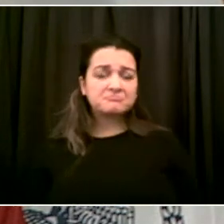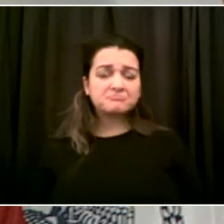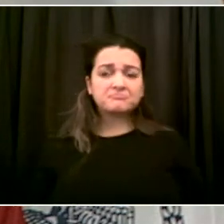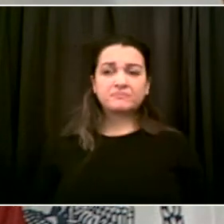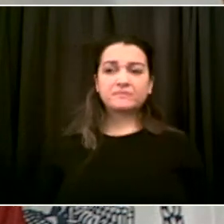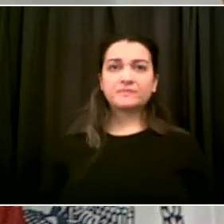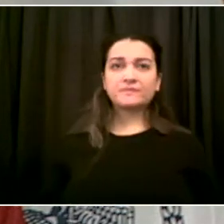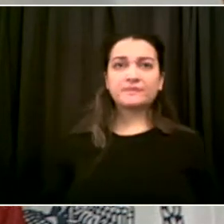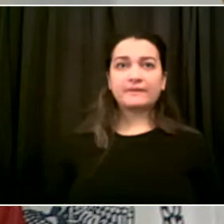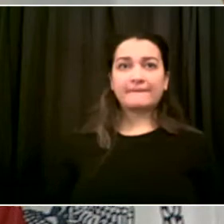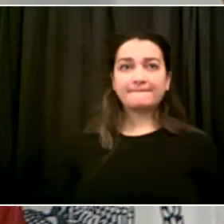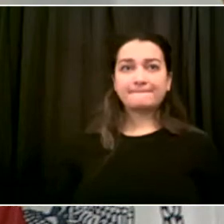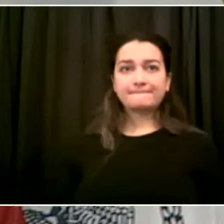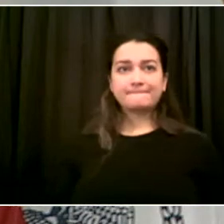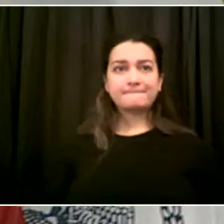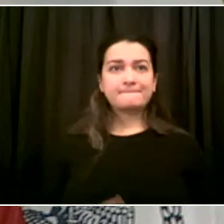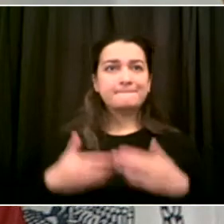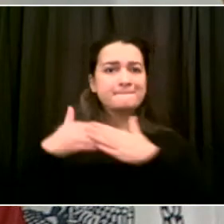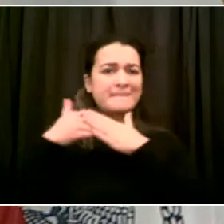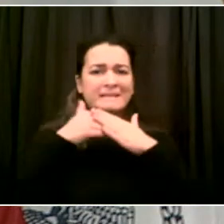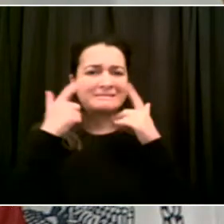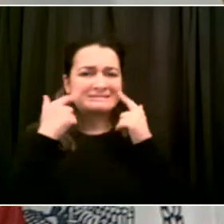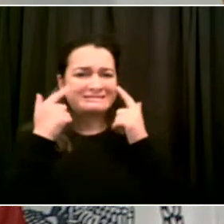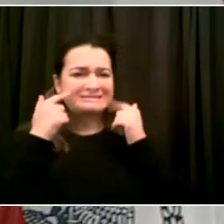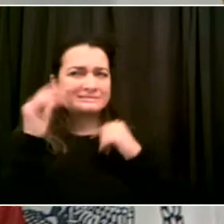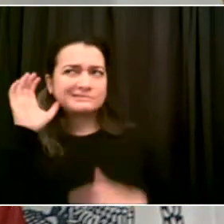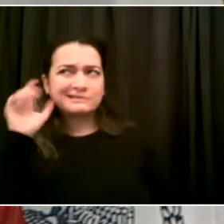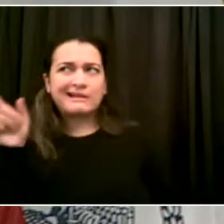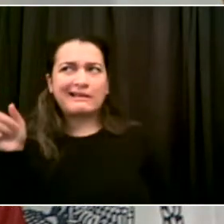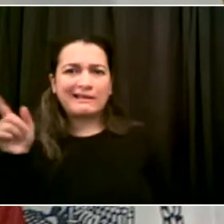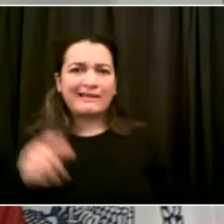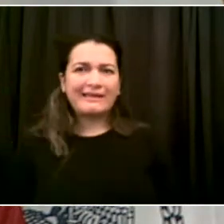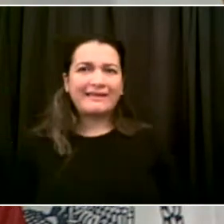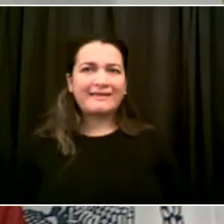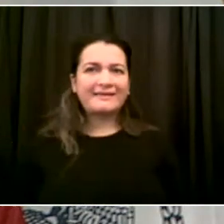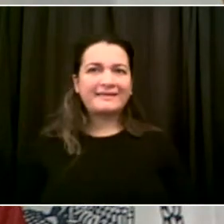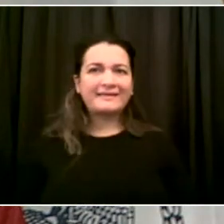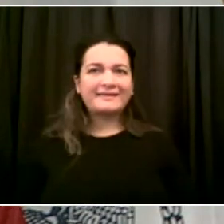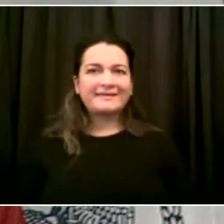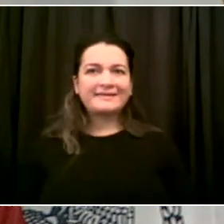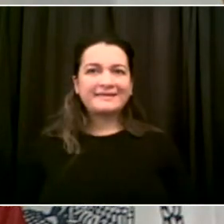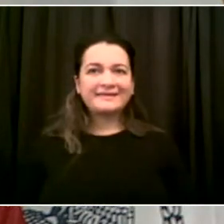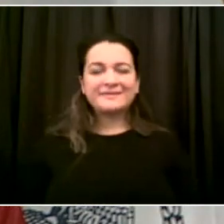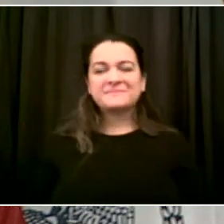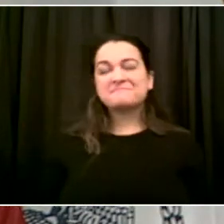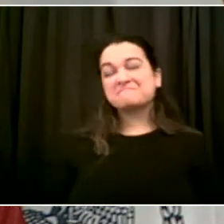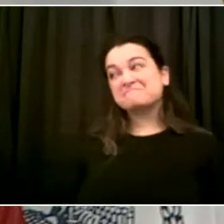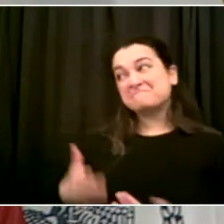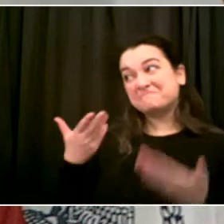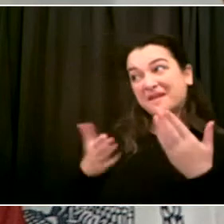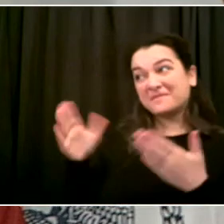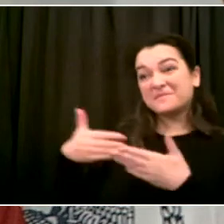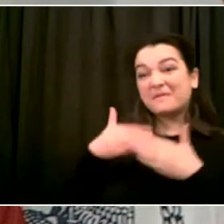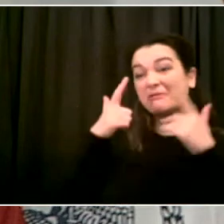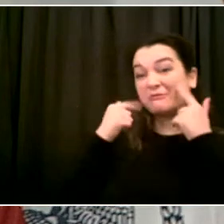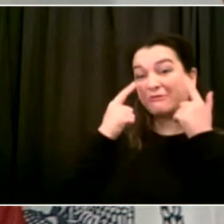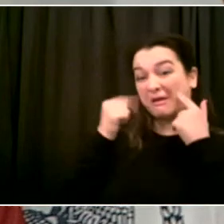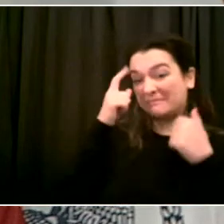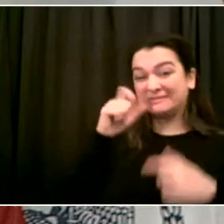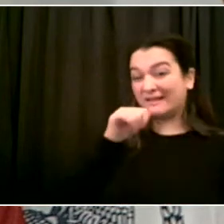UP WITH PEPEPOLELE IF THEY ARE RELEASED OR TRANSFERRED WITH SECOND DOSES? I DON'T THINK WHOEVER'S THERE